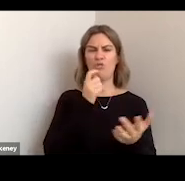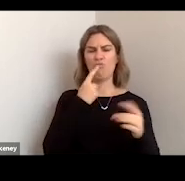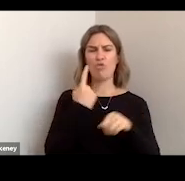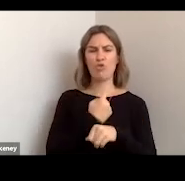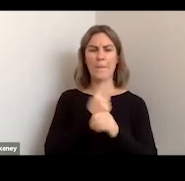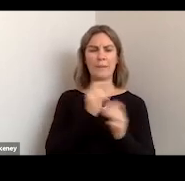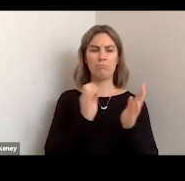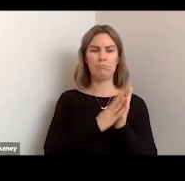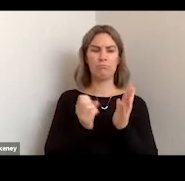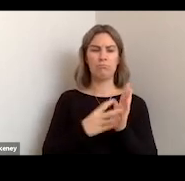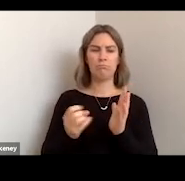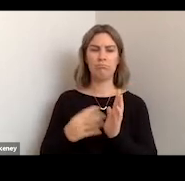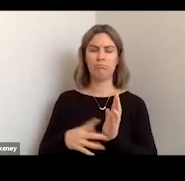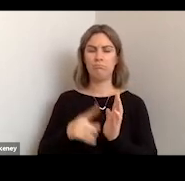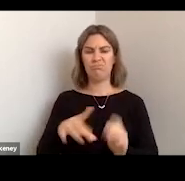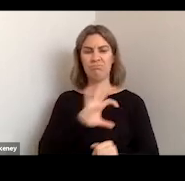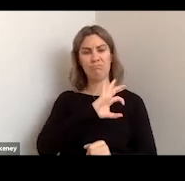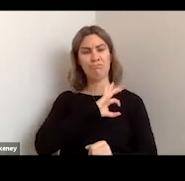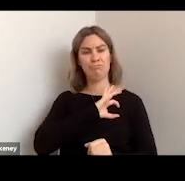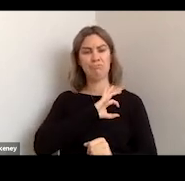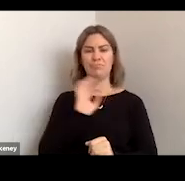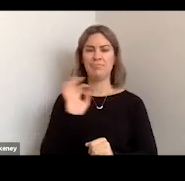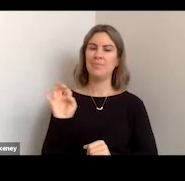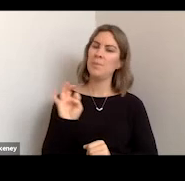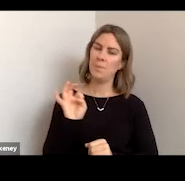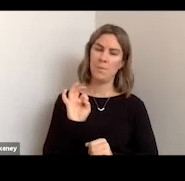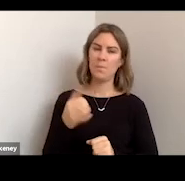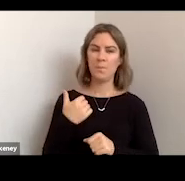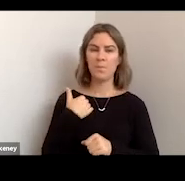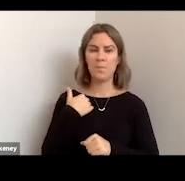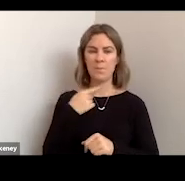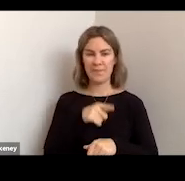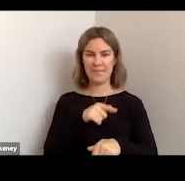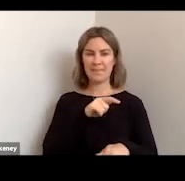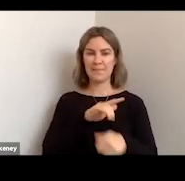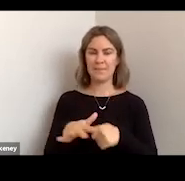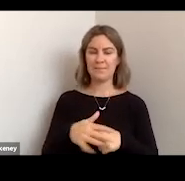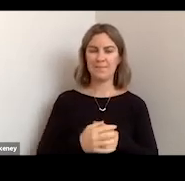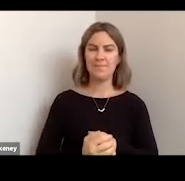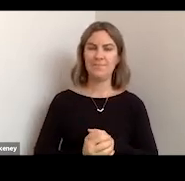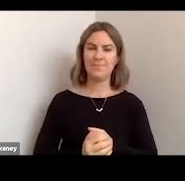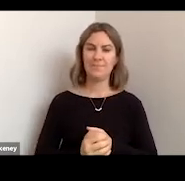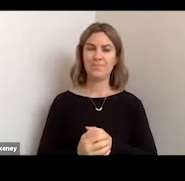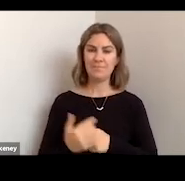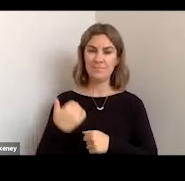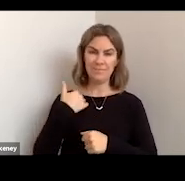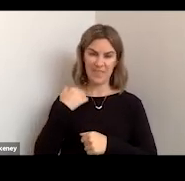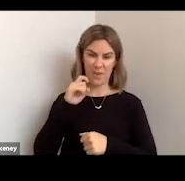That just models behaviours you don't want in your community - i.e, spab --